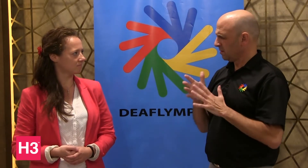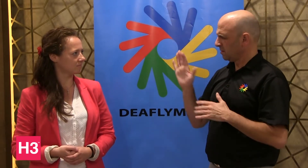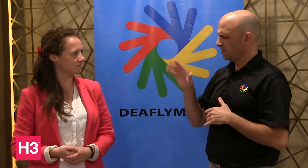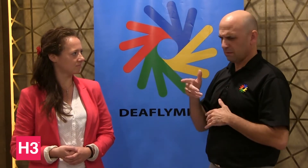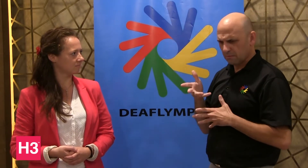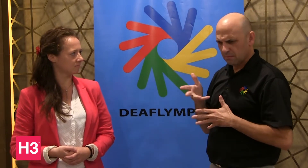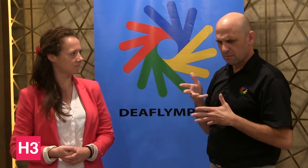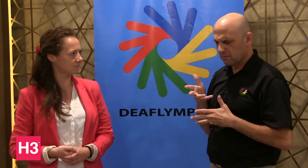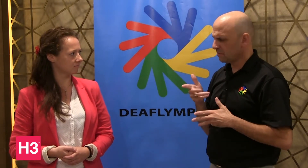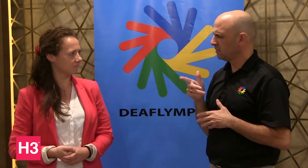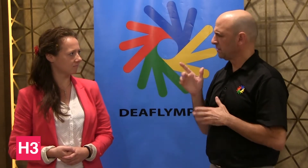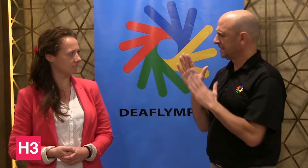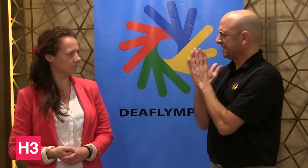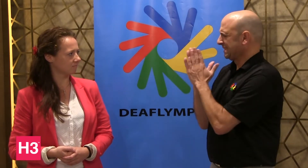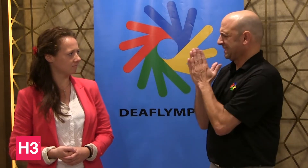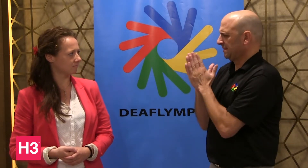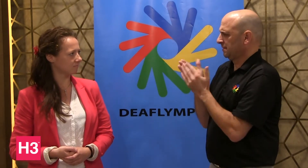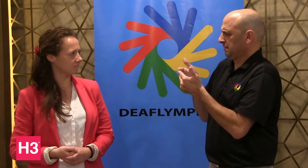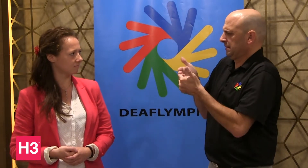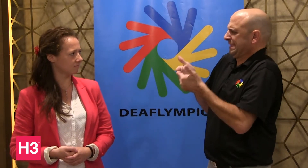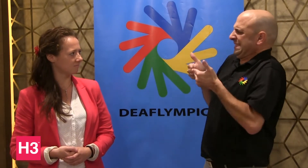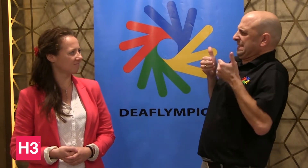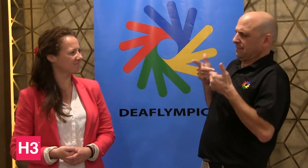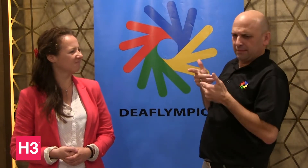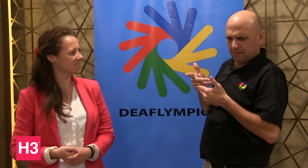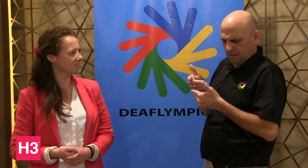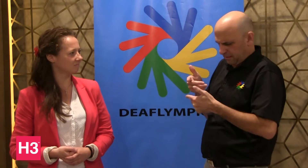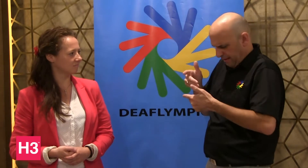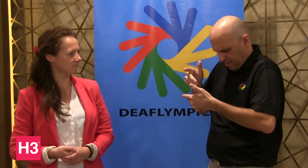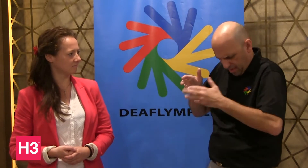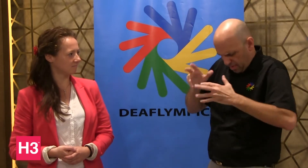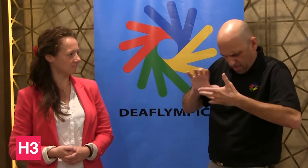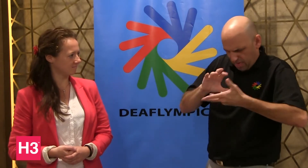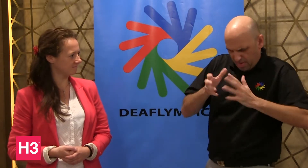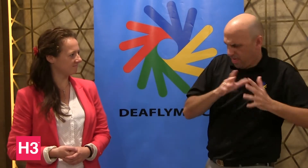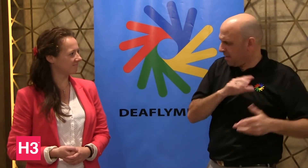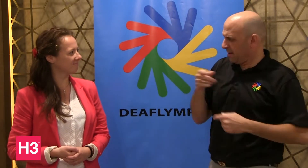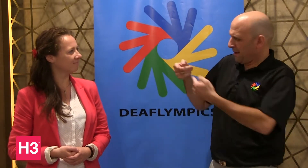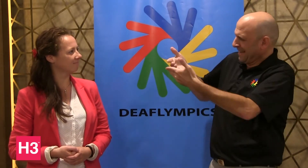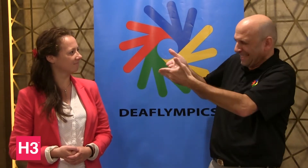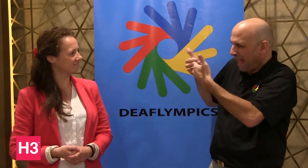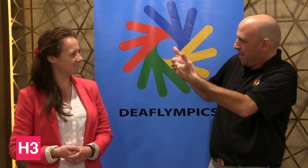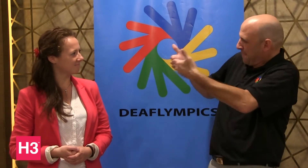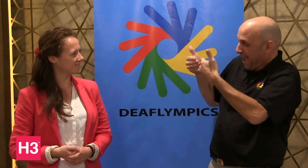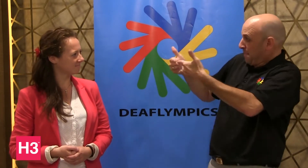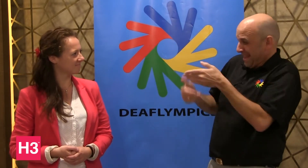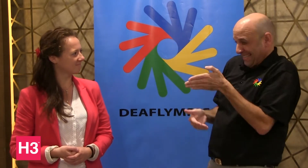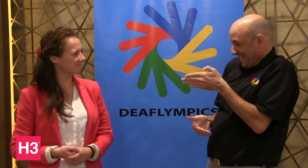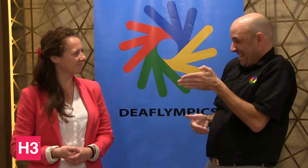studied how she signed Deaflympics. I asked her to sign it again, and remembered how she signed